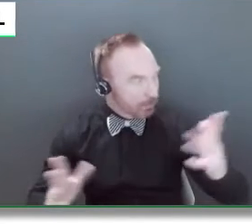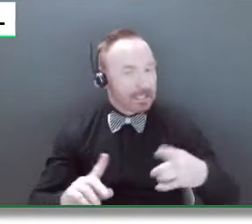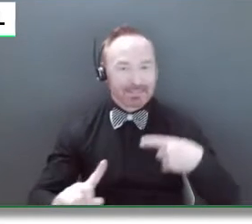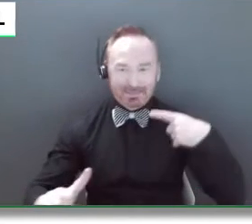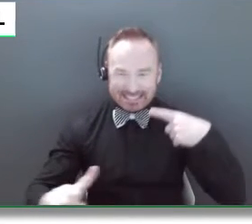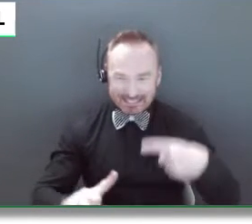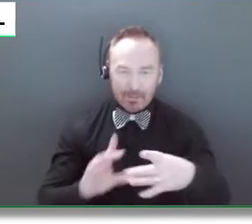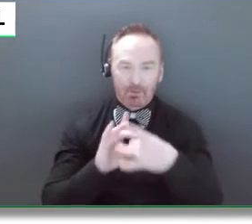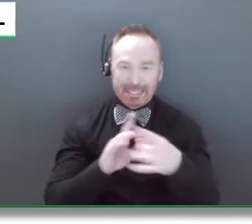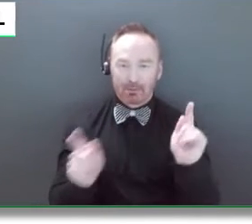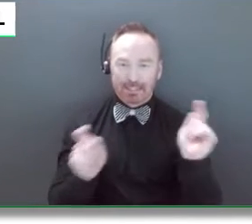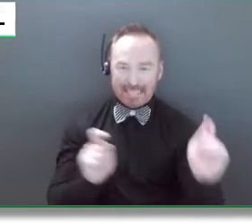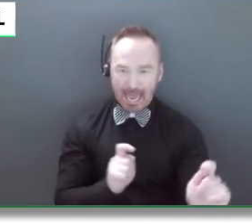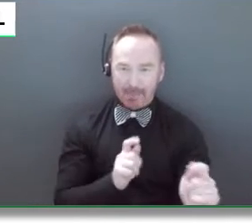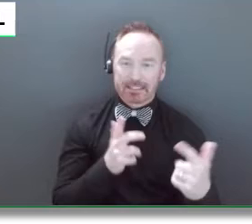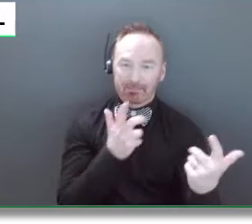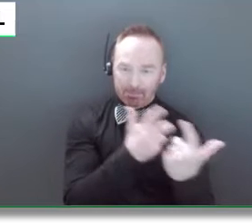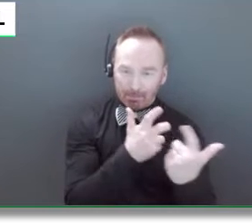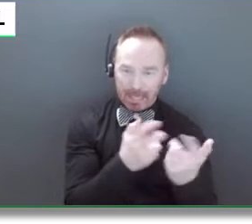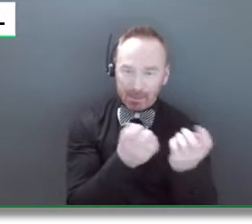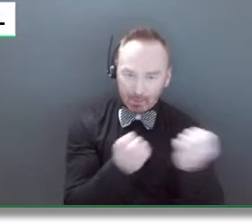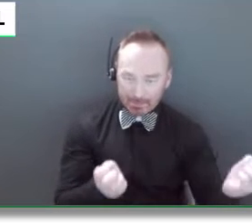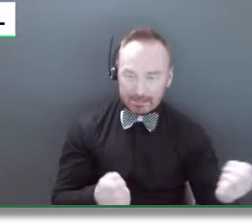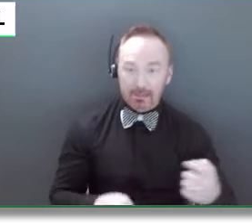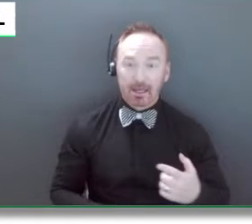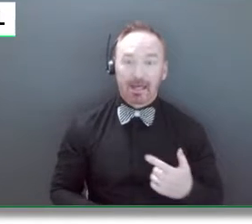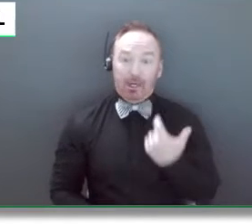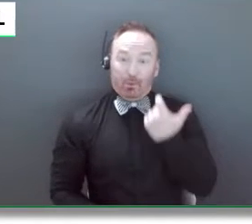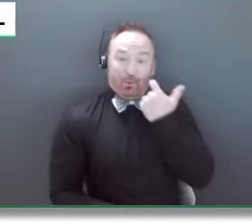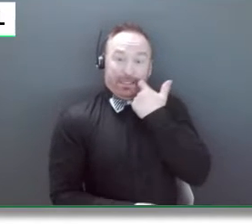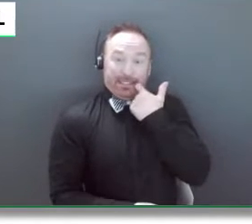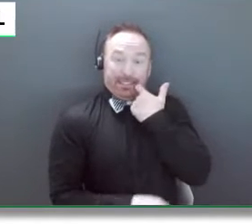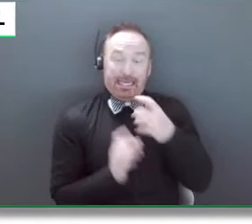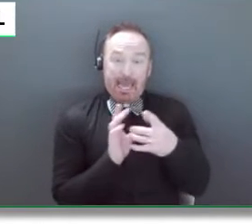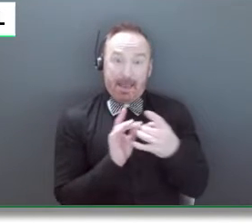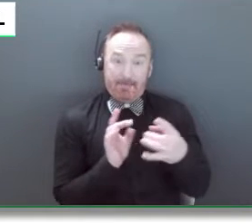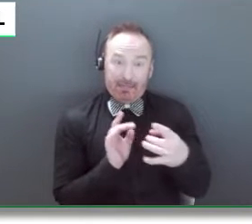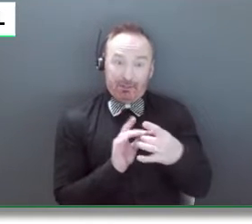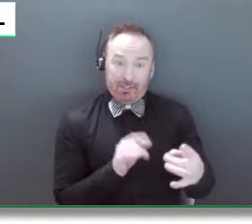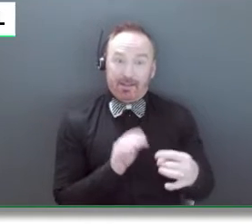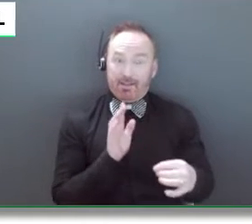design and the impact that that can have but yeah there needs to be clarity on